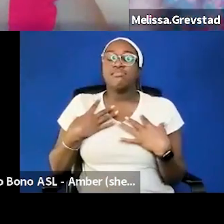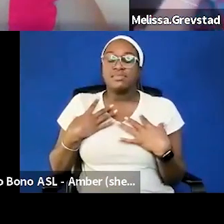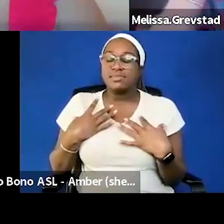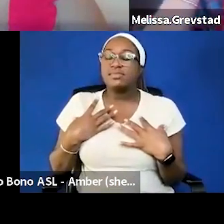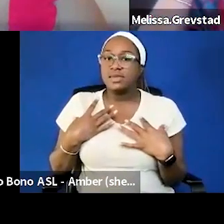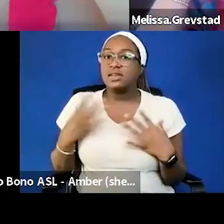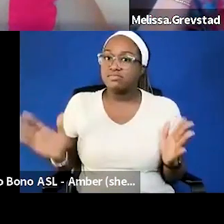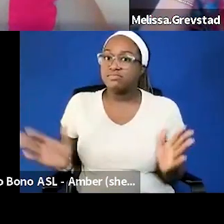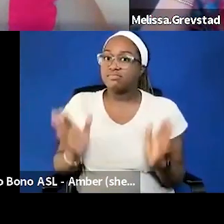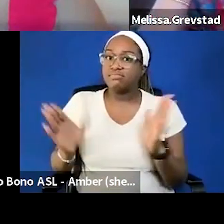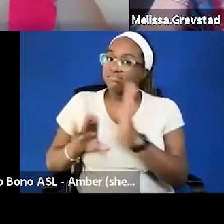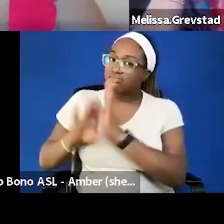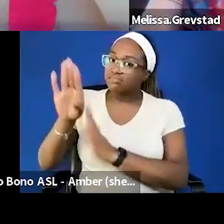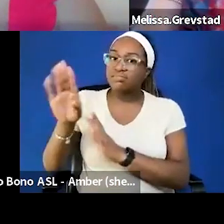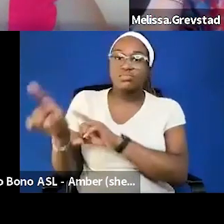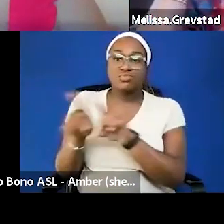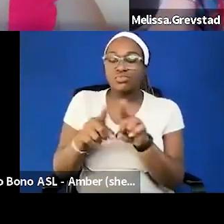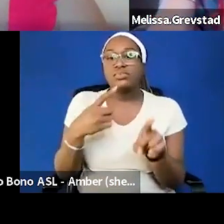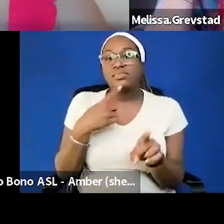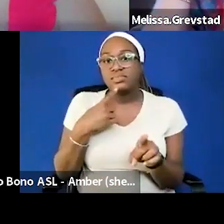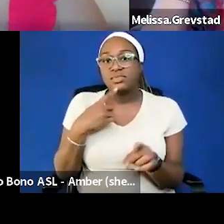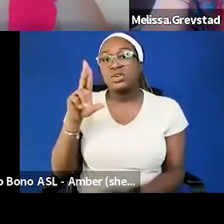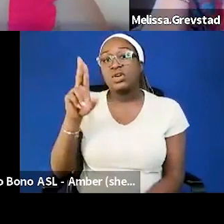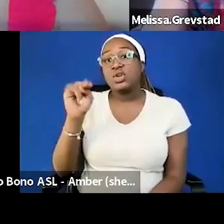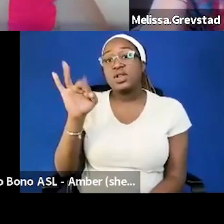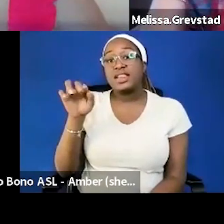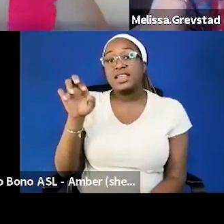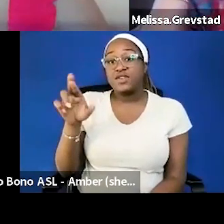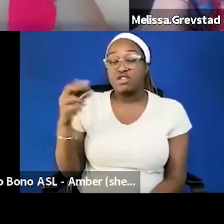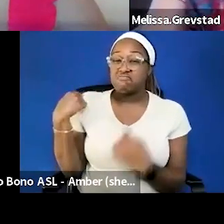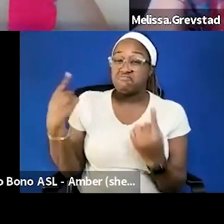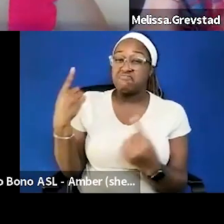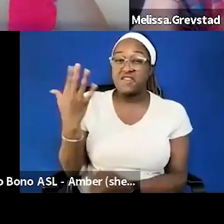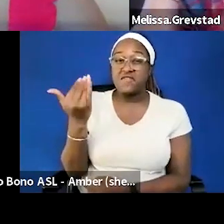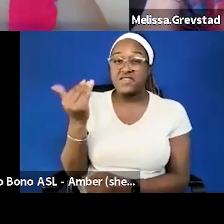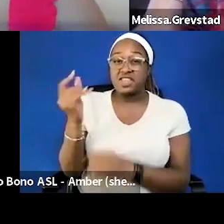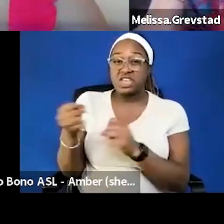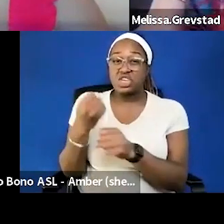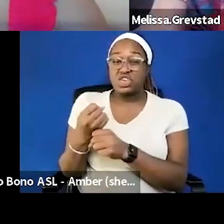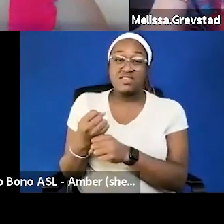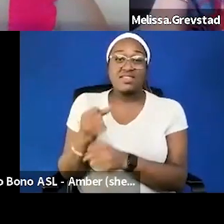You know, And I would also say, I mean, I've been over 15 years now and I truly do say it's not just lip service.